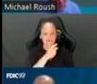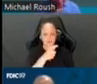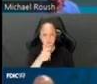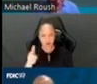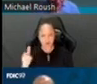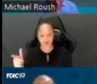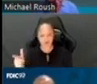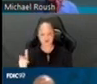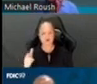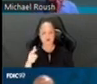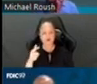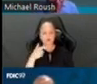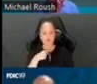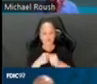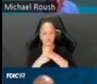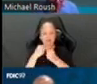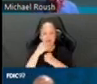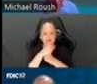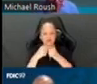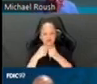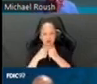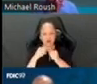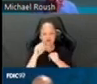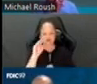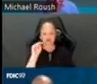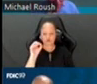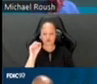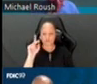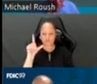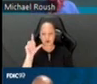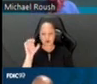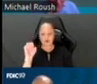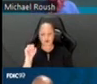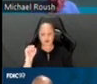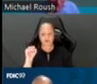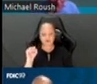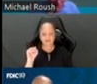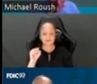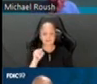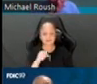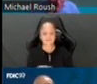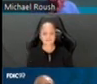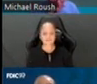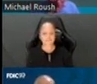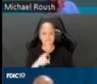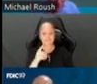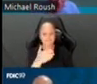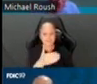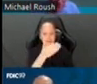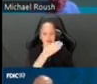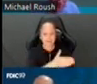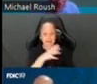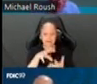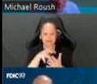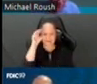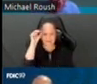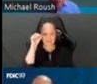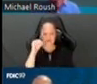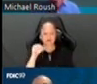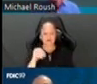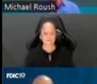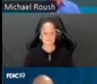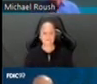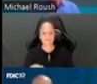The way we structure the modules is in a way that enhances learning and it just makes sense